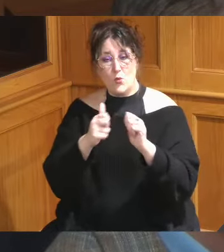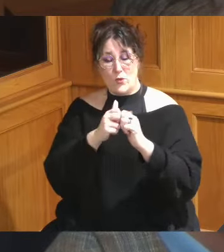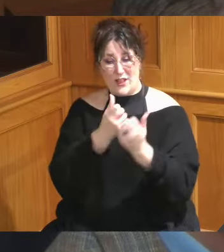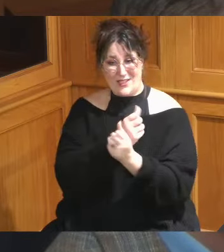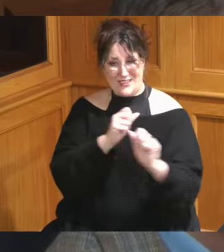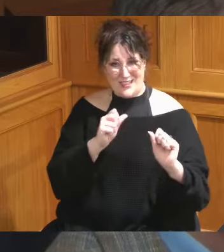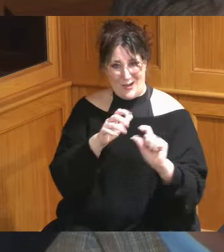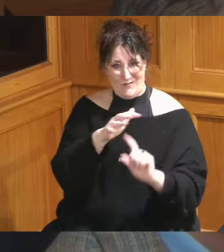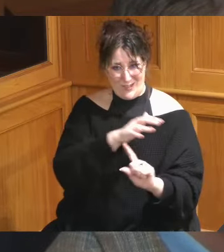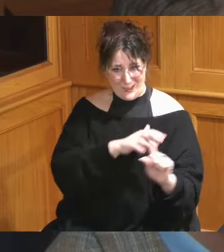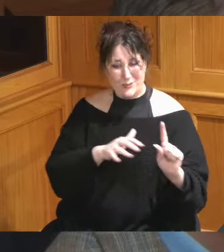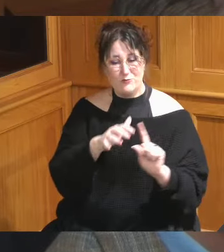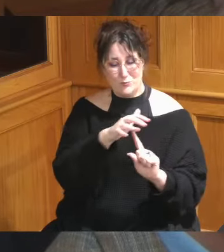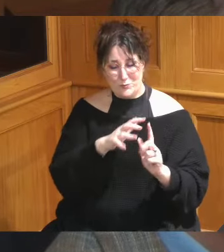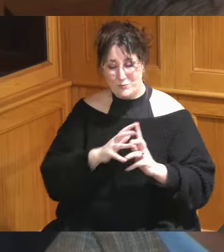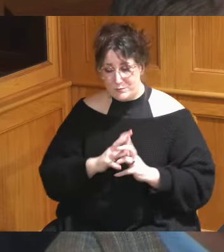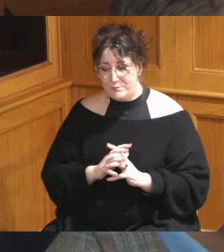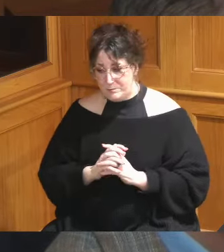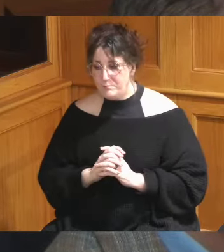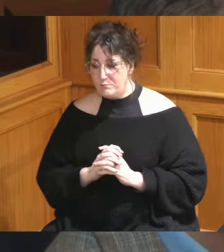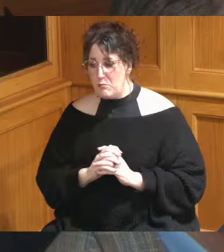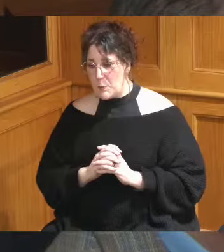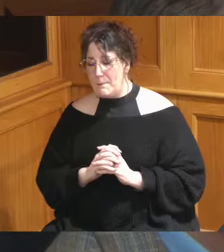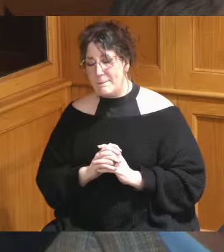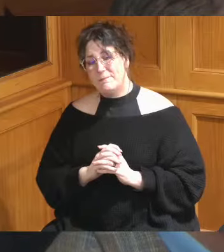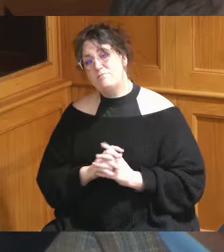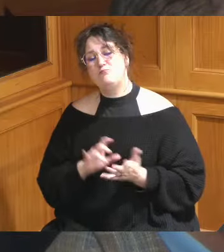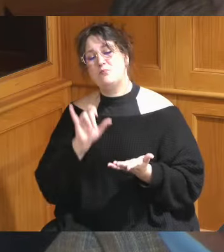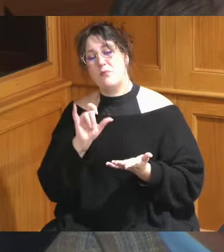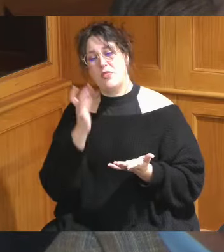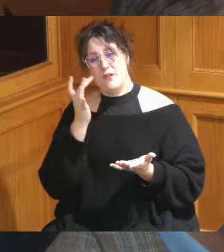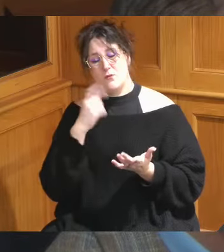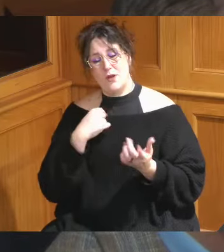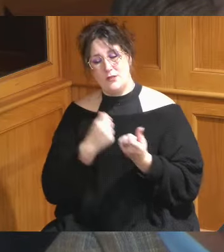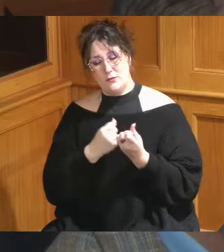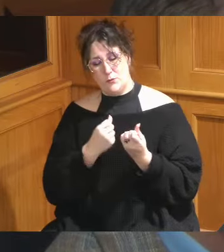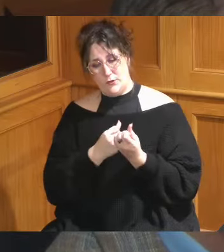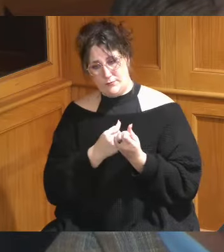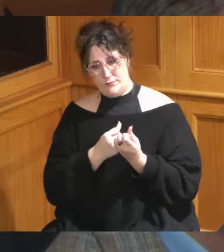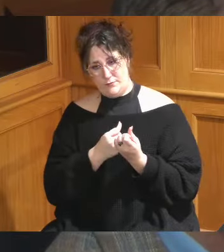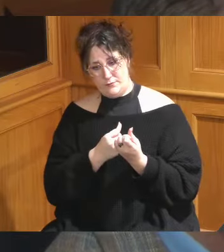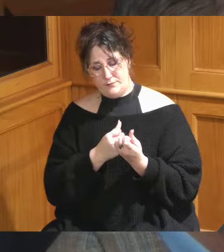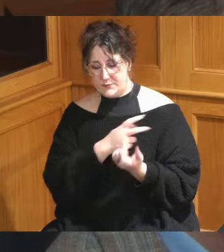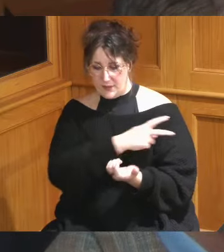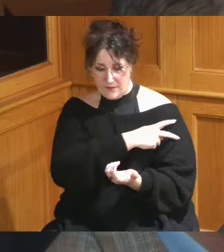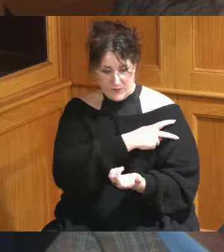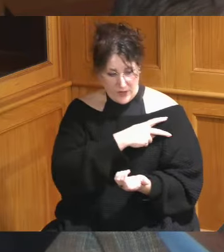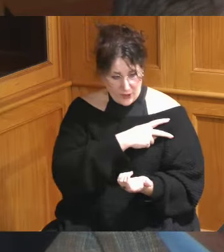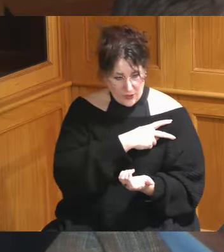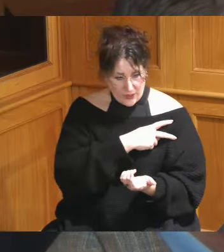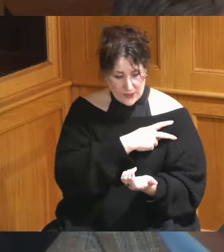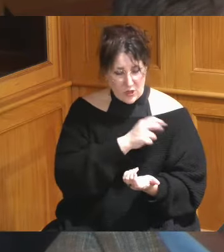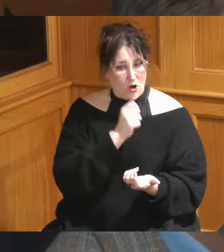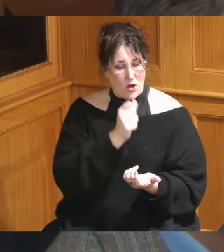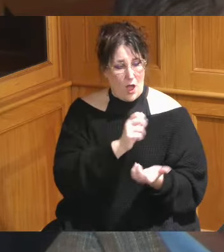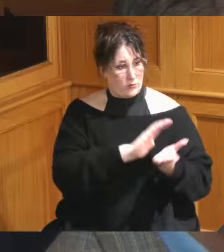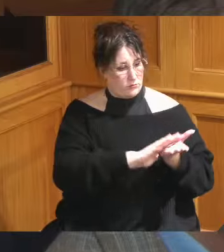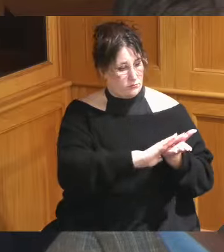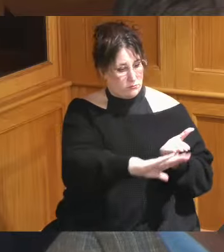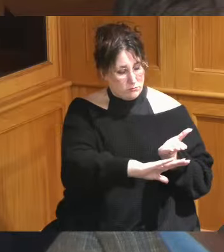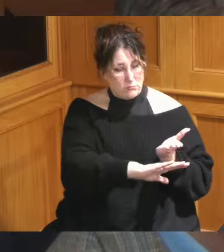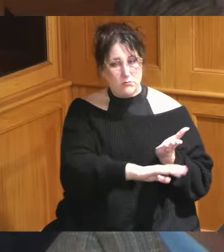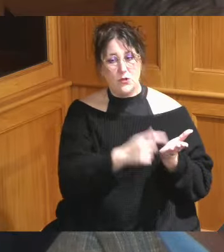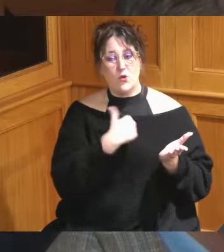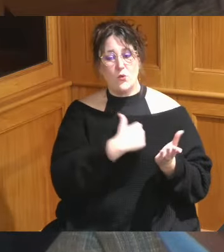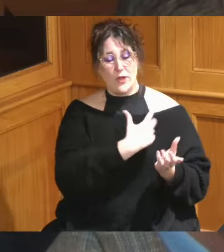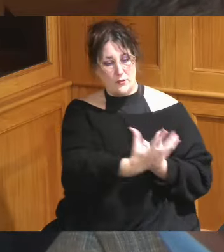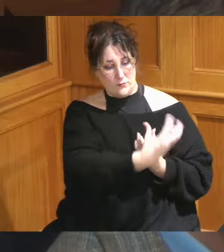around safety. So that's why I can support it. The veterans are not counted out, they're counted in,